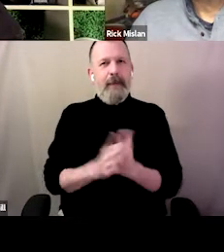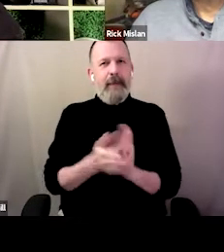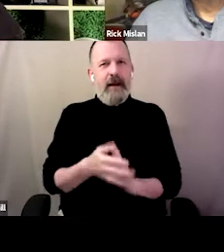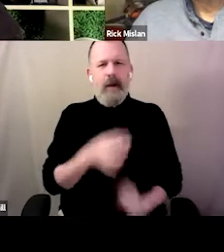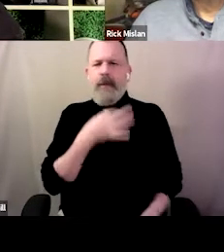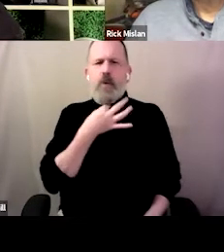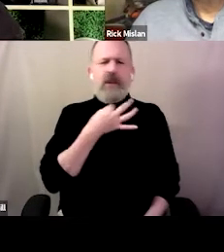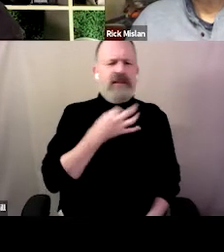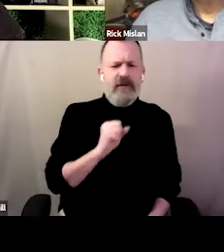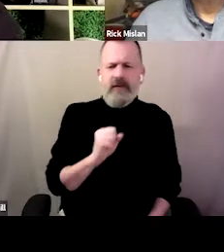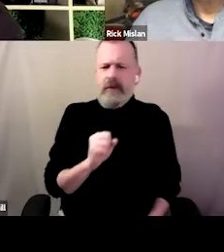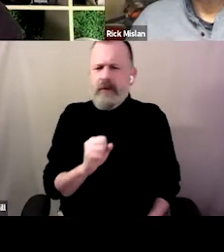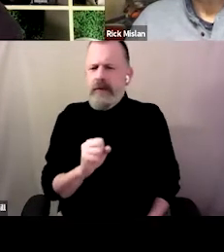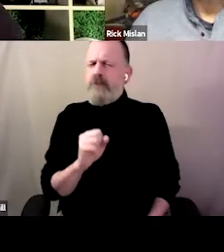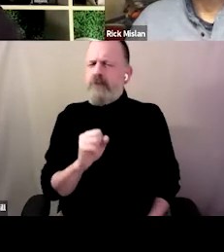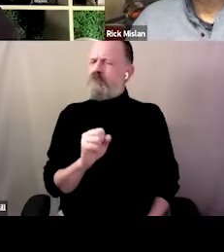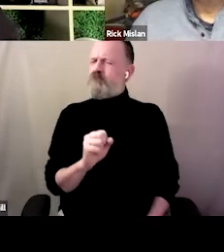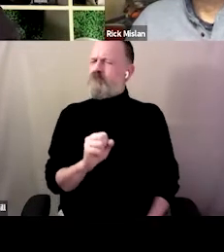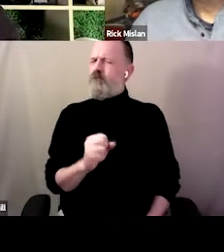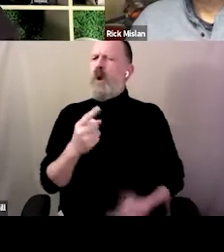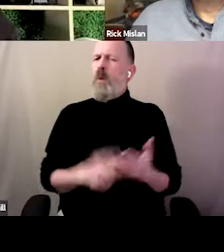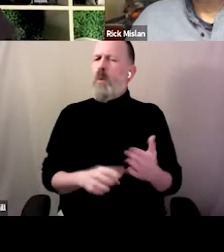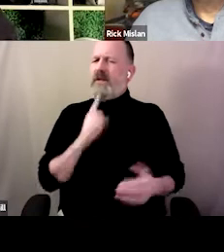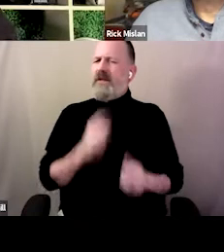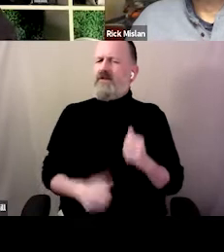CalebBarlow: What is the most likely thing a bad guy could do.